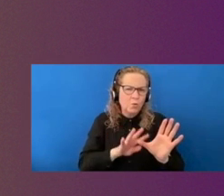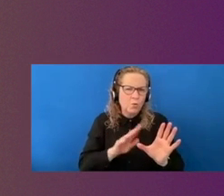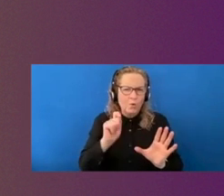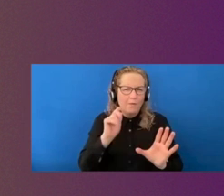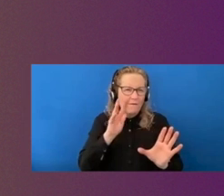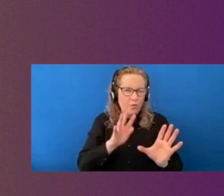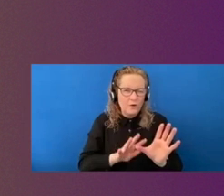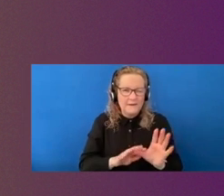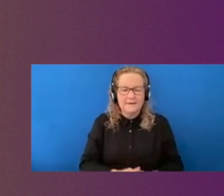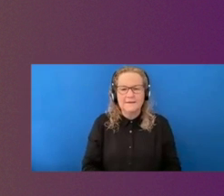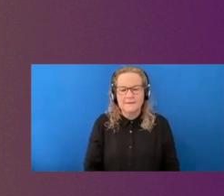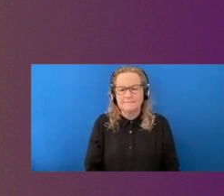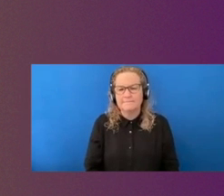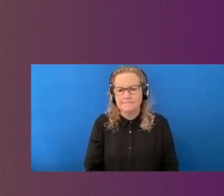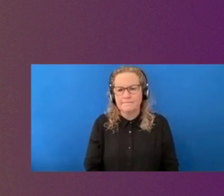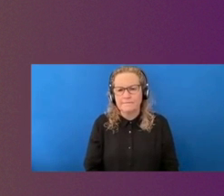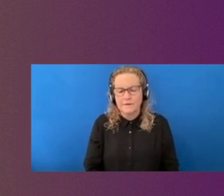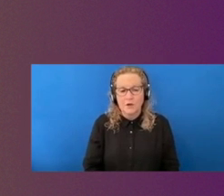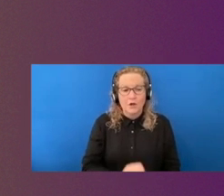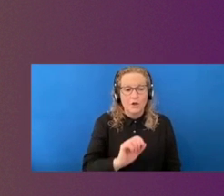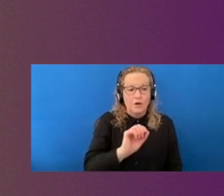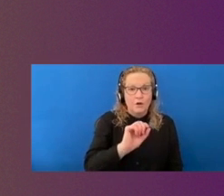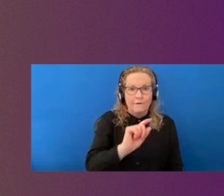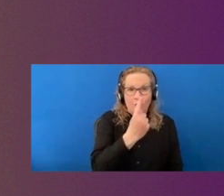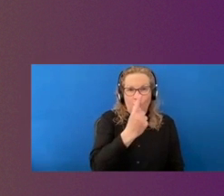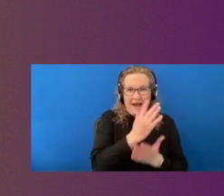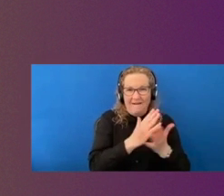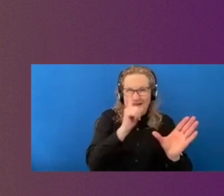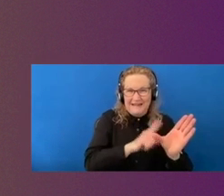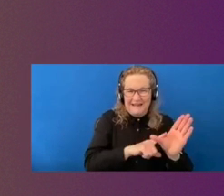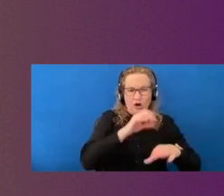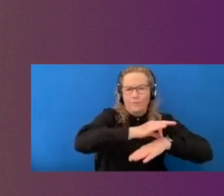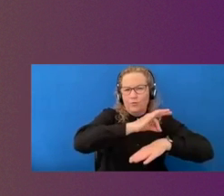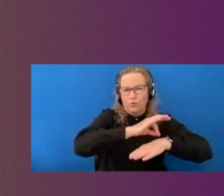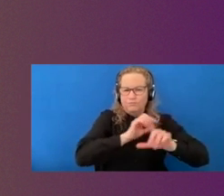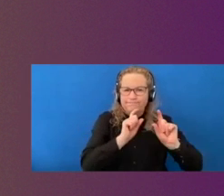so for the first year and a half I was pretty much hospitalised and you know learning to come